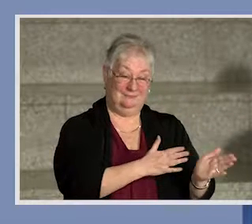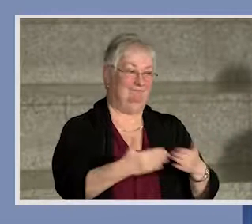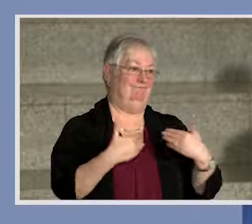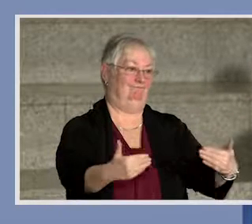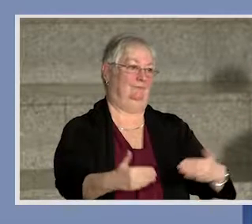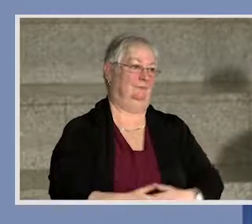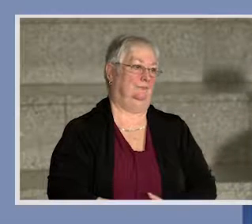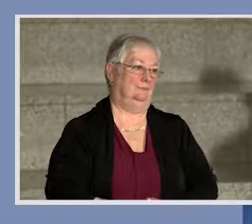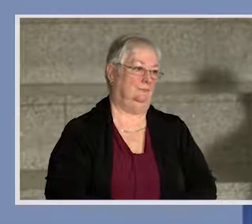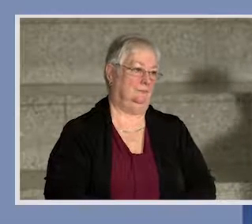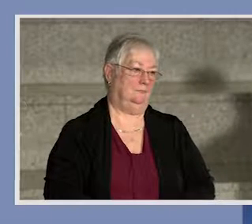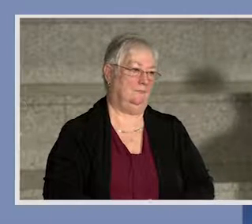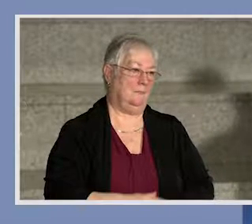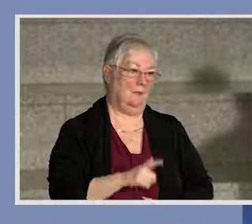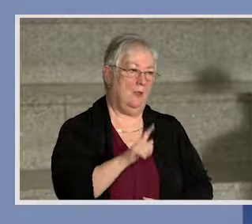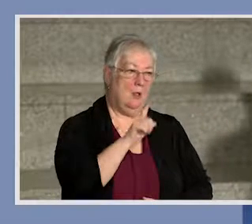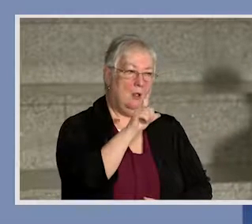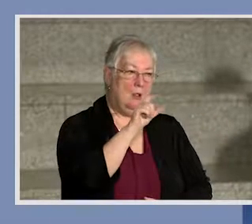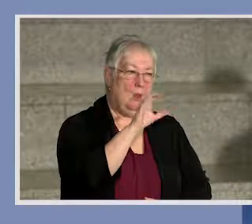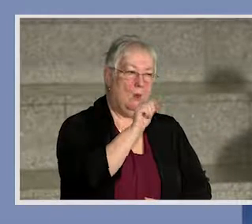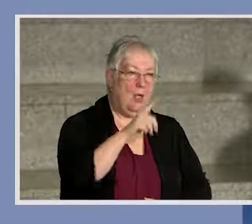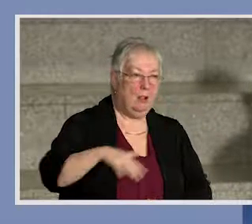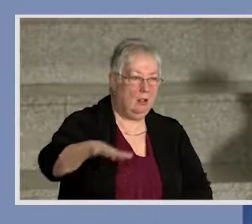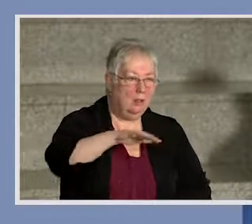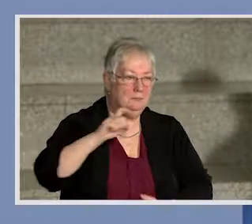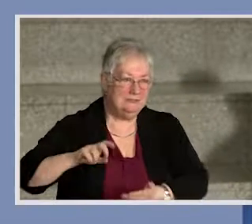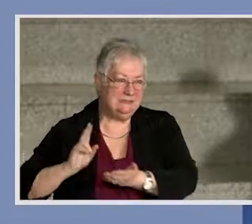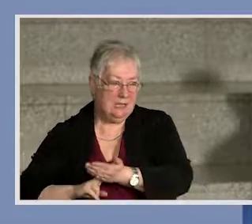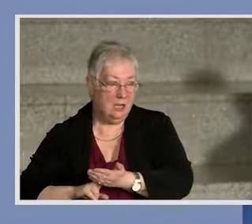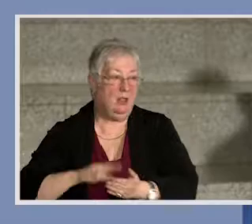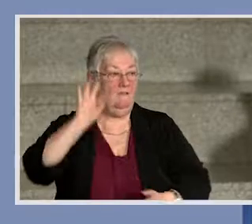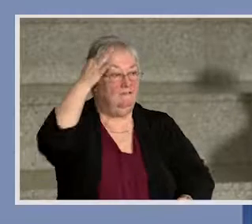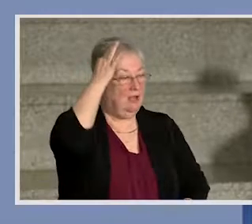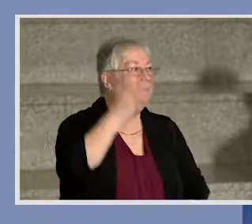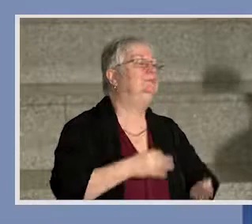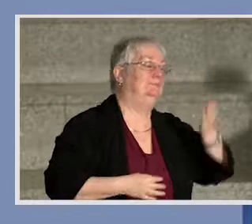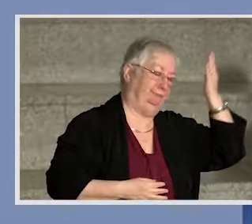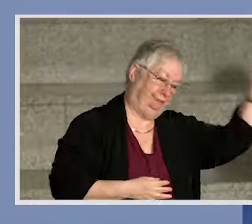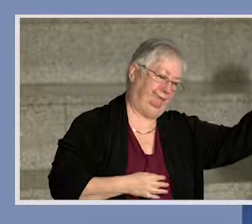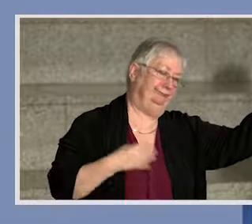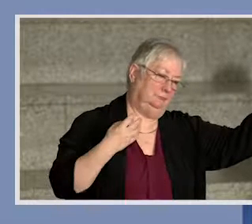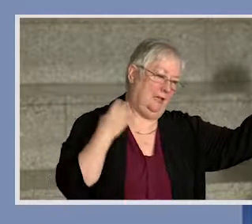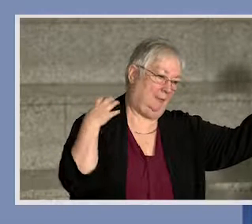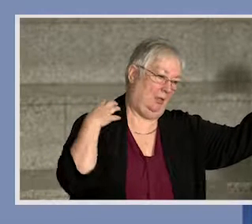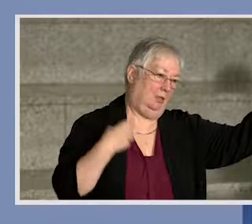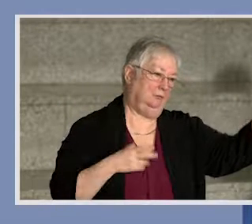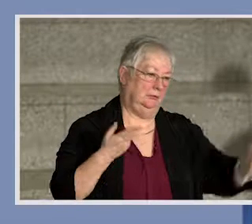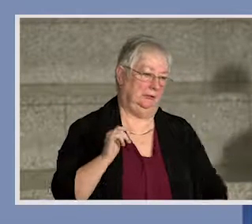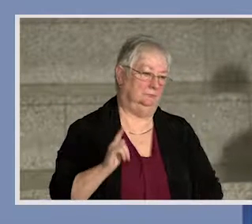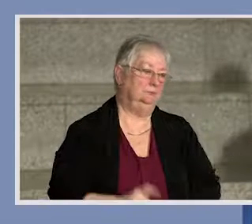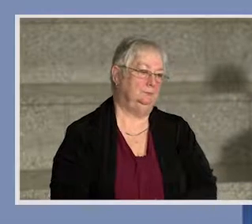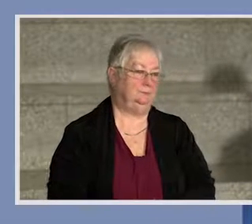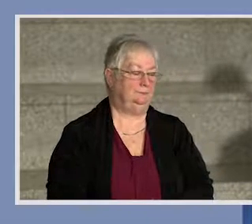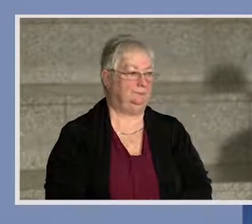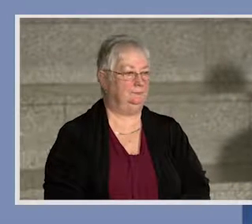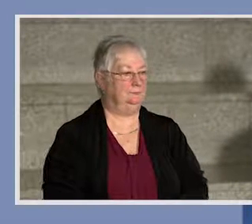CAPITOL HILL FOR A CONGRESSIONAL REVIEW. AND THEN WE MOVE INTO THE GREEN SECTION. IT SAYS AGENCY ALLOTMENT. WHAT DOES THAT MEAN?